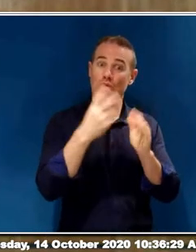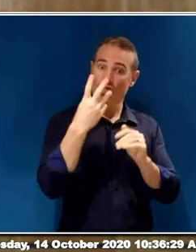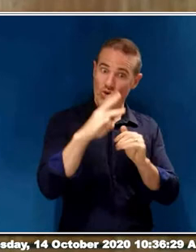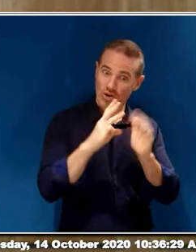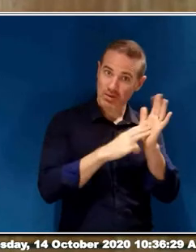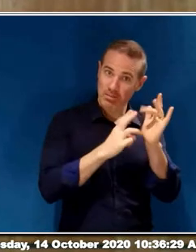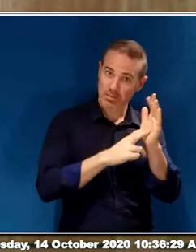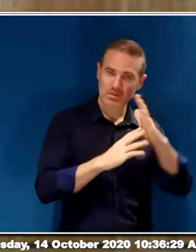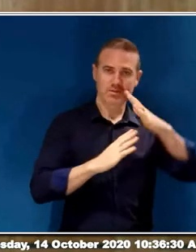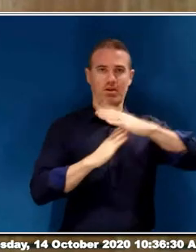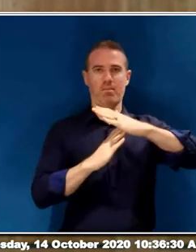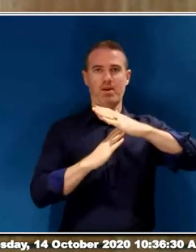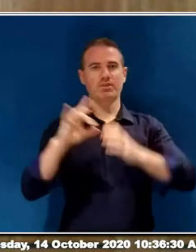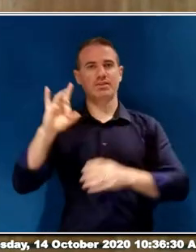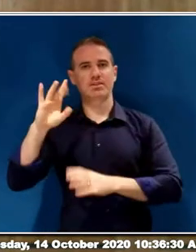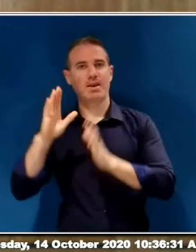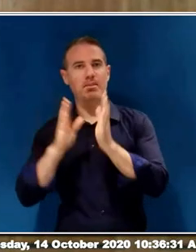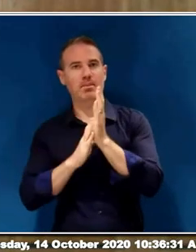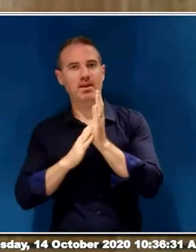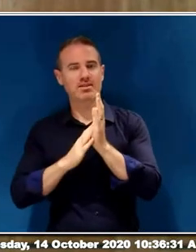the full 70-minute lesson.